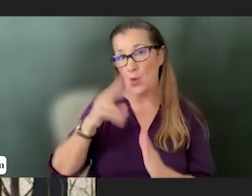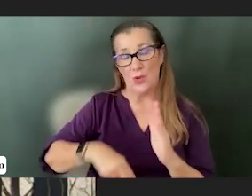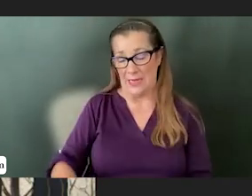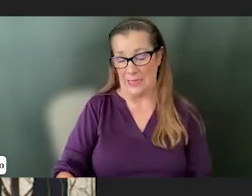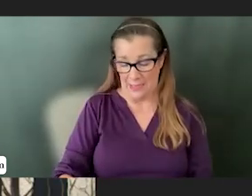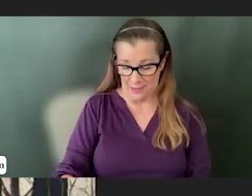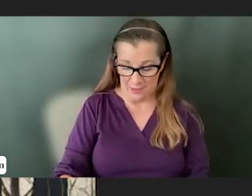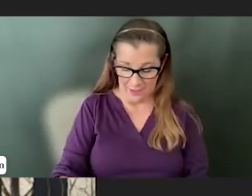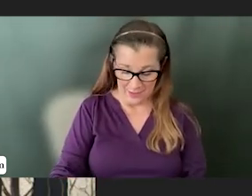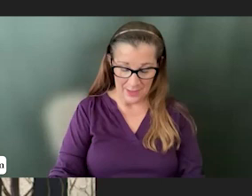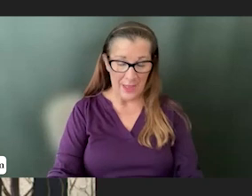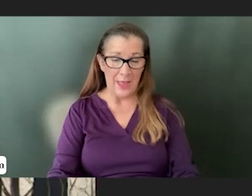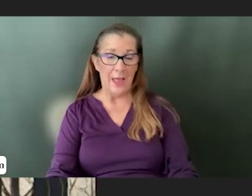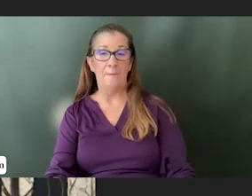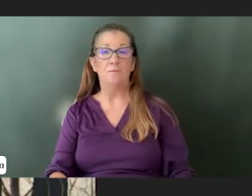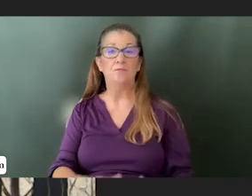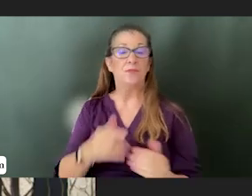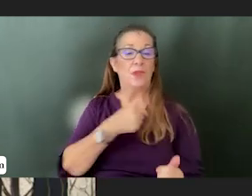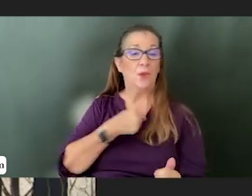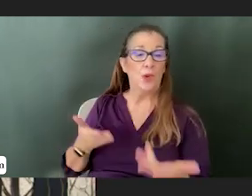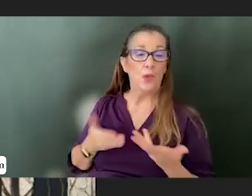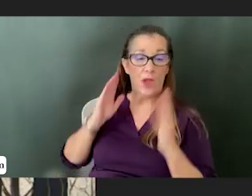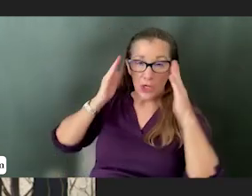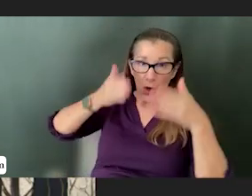Uh. We want to be targeted. We want to be informative.